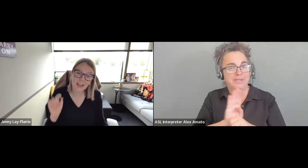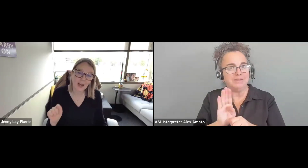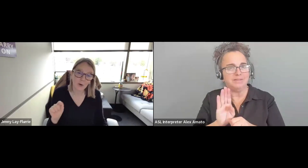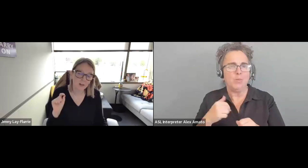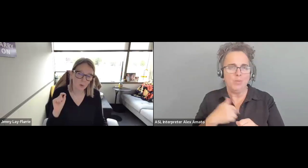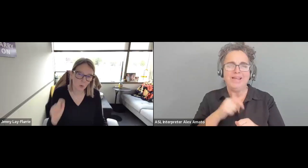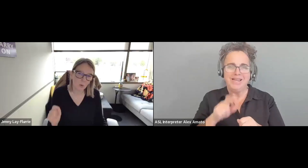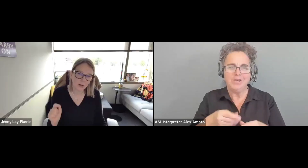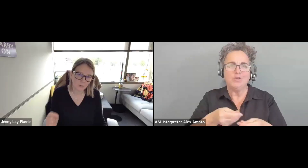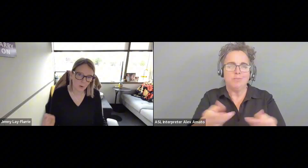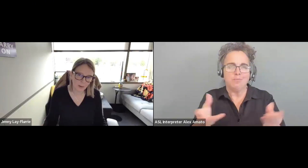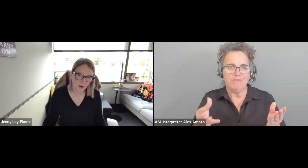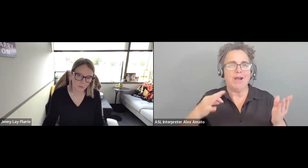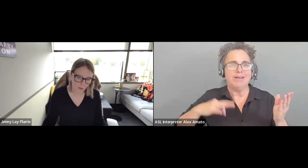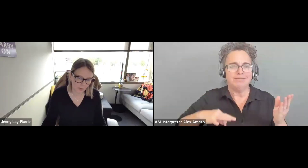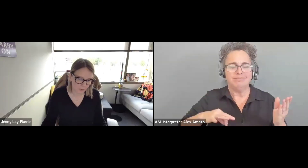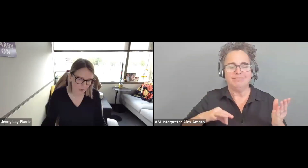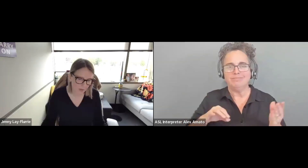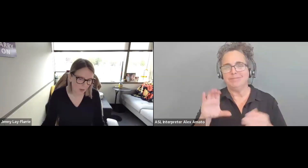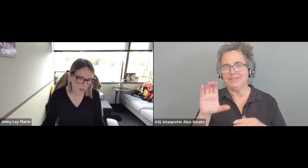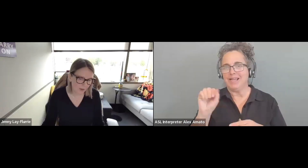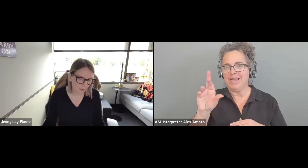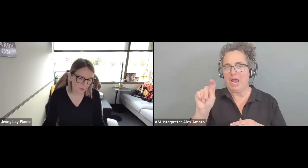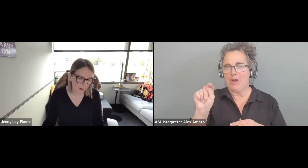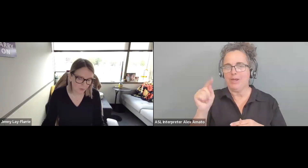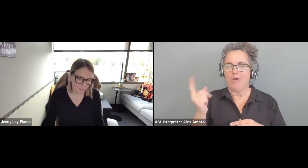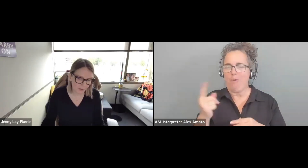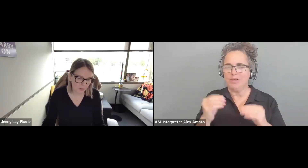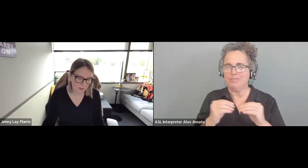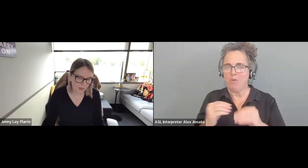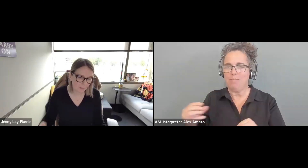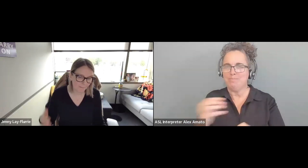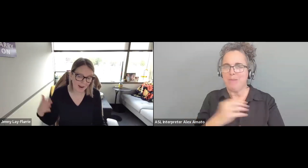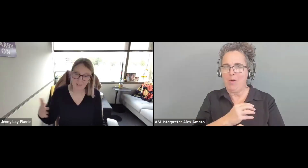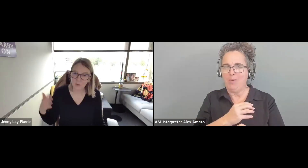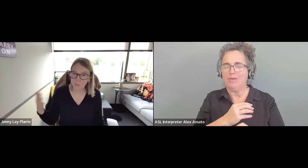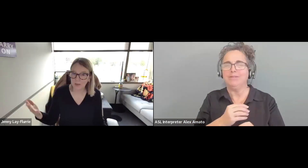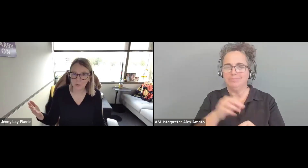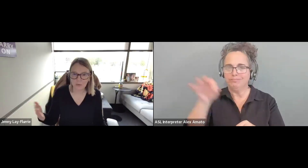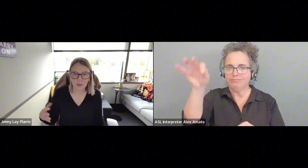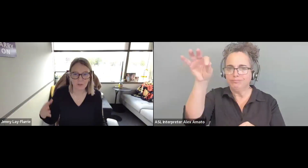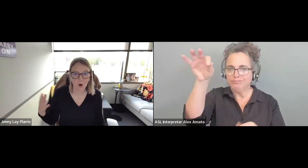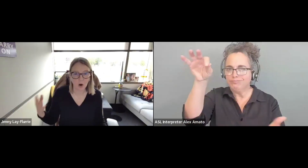And the carrot is always more powerful than the stick. So that was building banks of resources